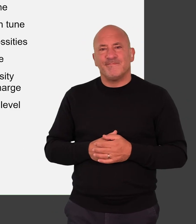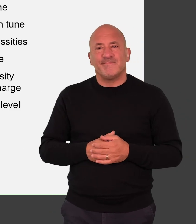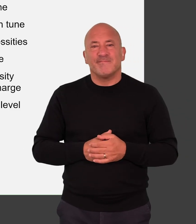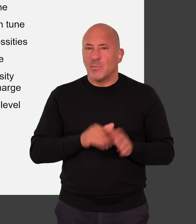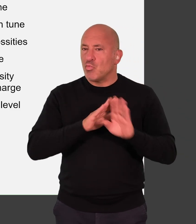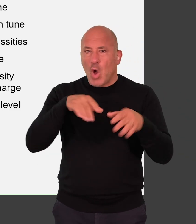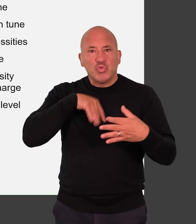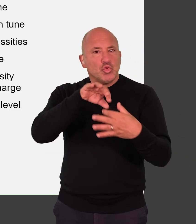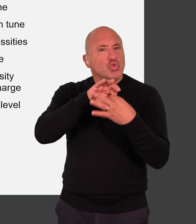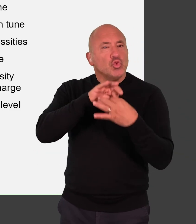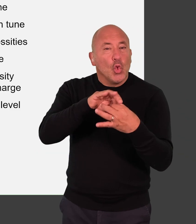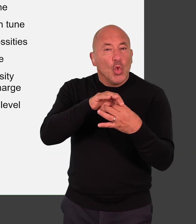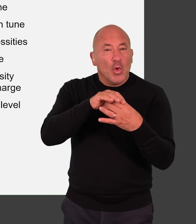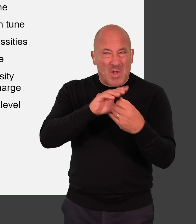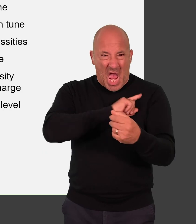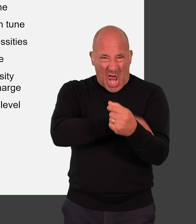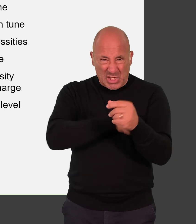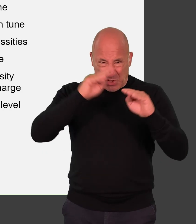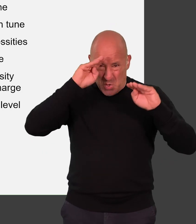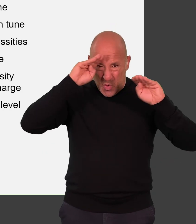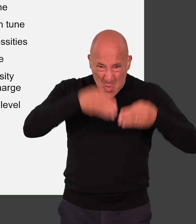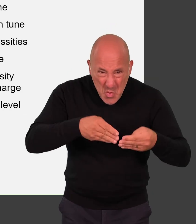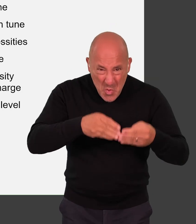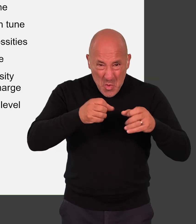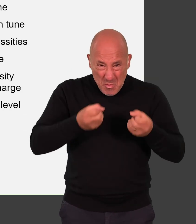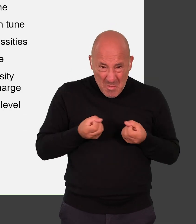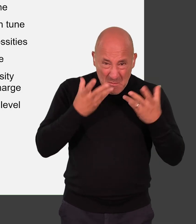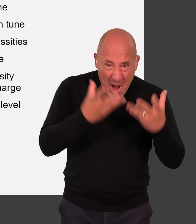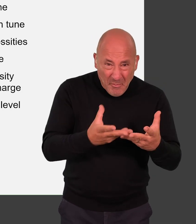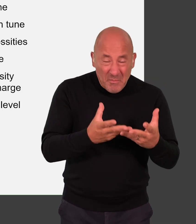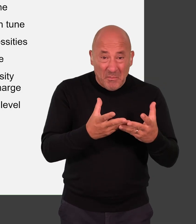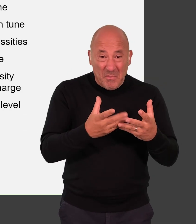High energy spend on not in tune elements may be endured as long as